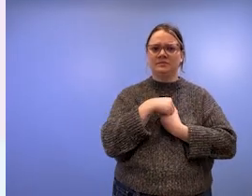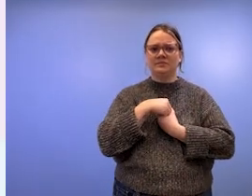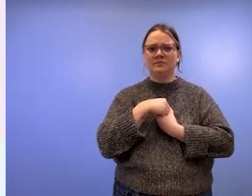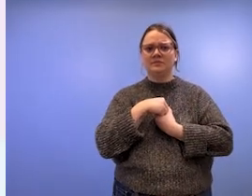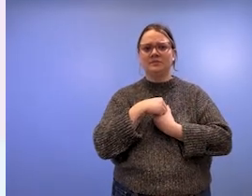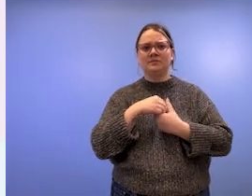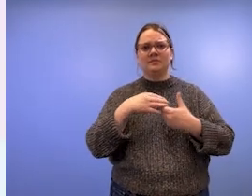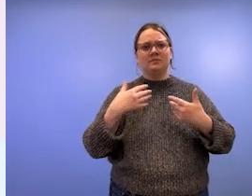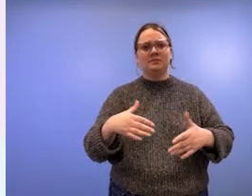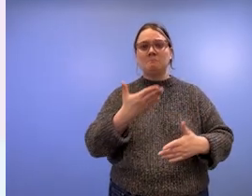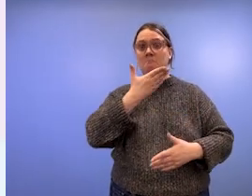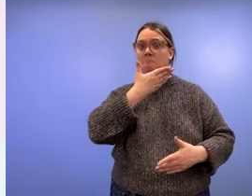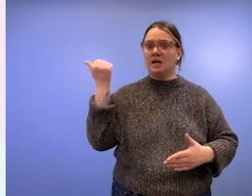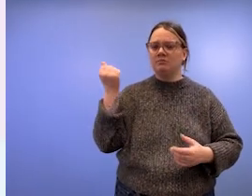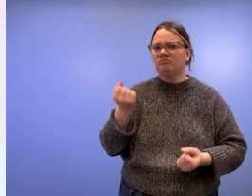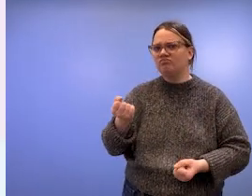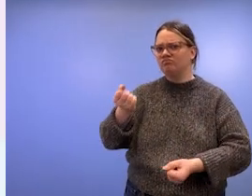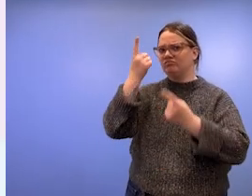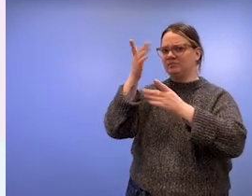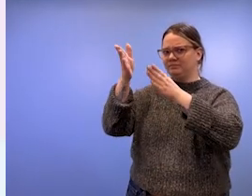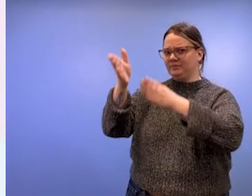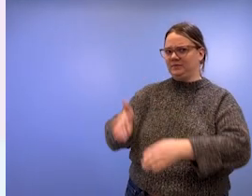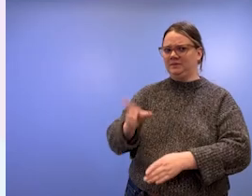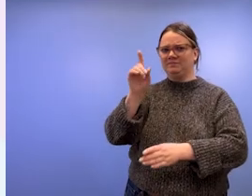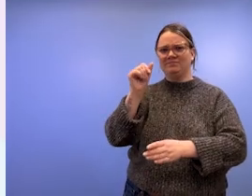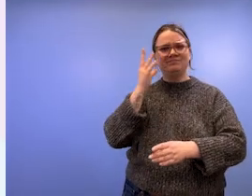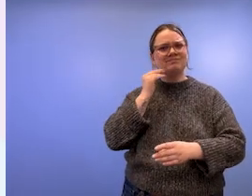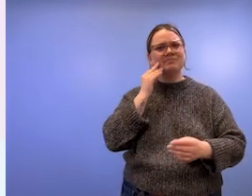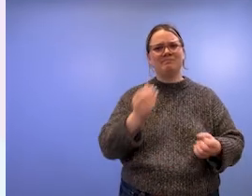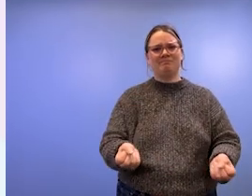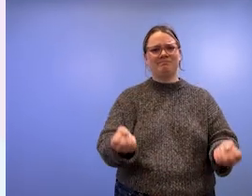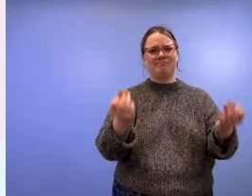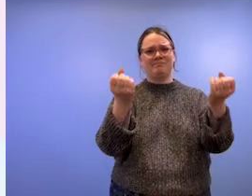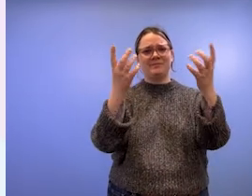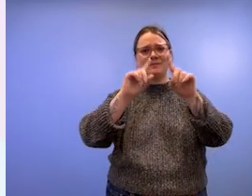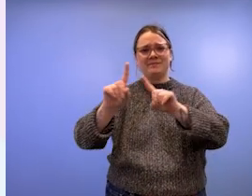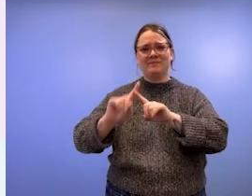better to understand how persons with disabilities experience multiple forms of marginalization and